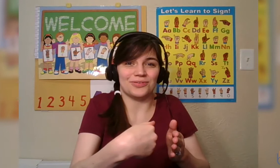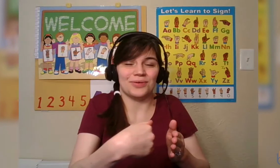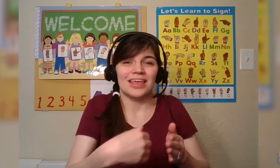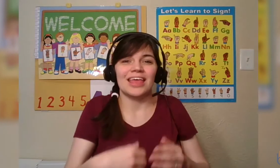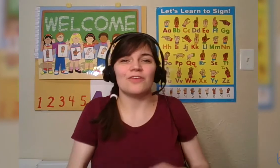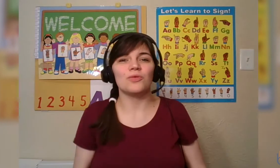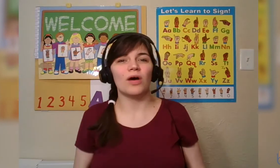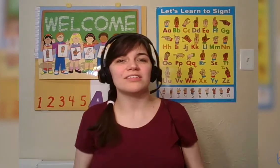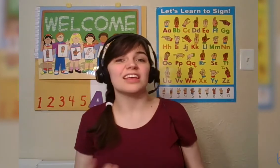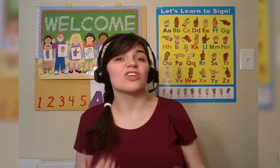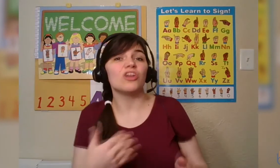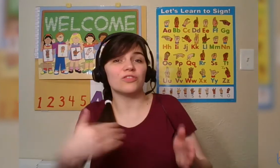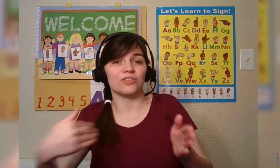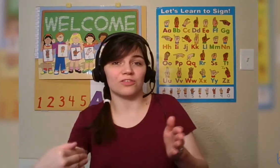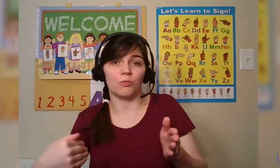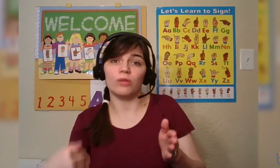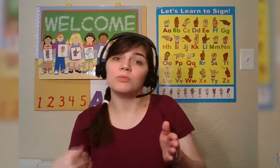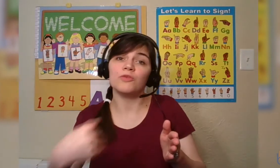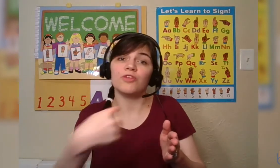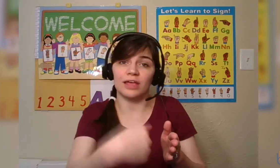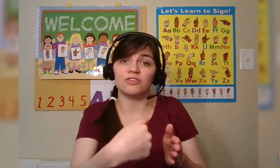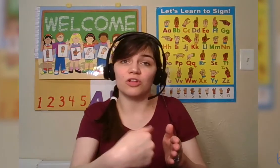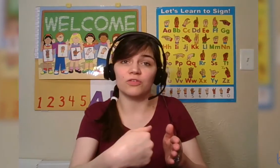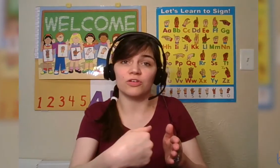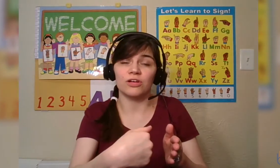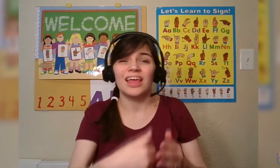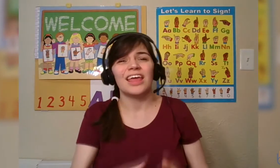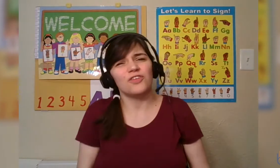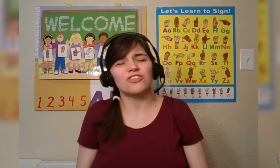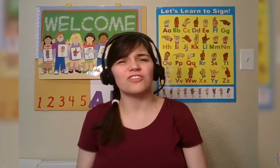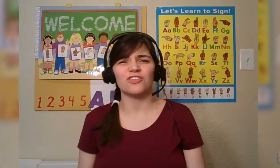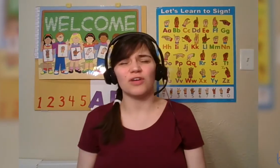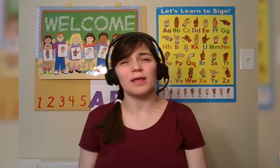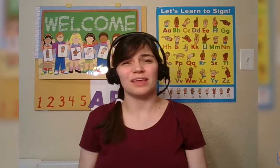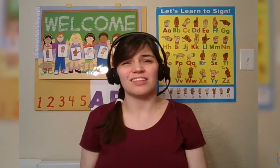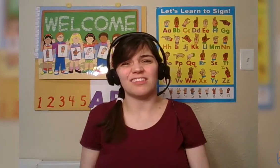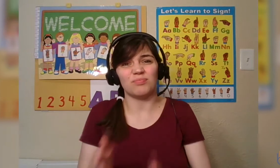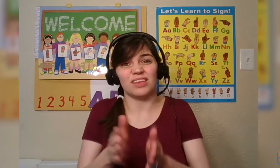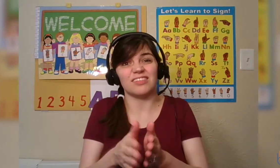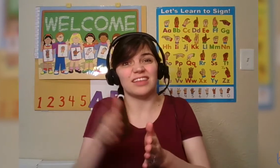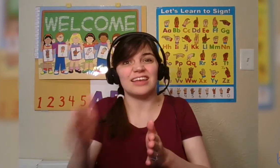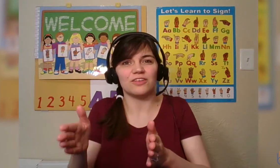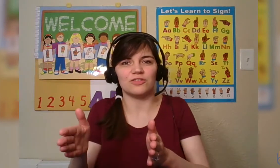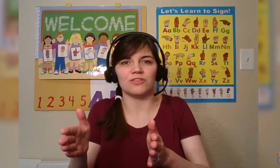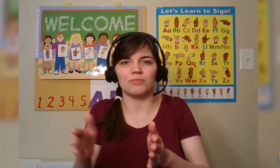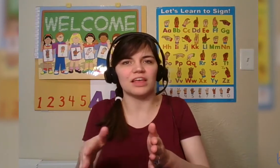If you want to get closer to someone, then move your hand closer. If you're just describing that something is next to something else,